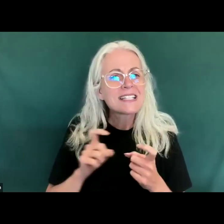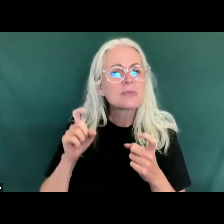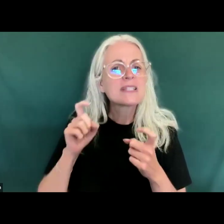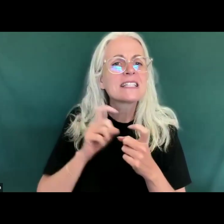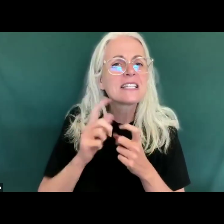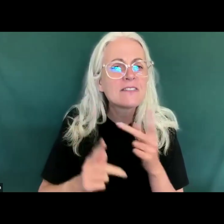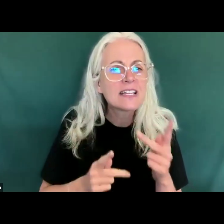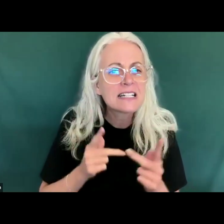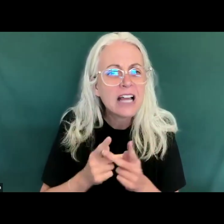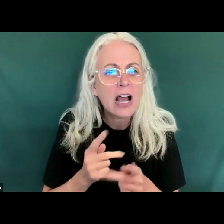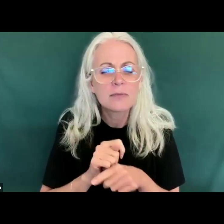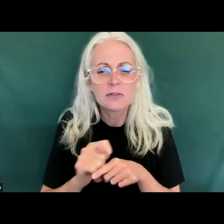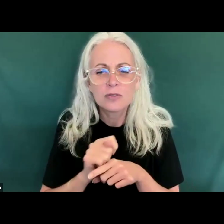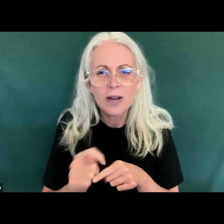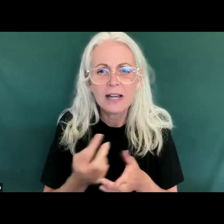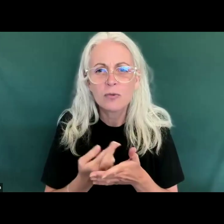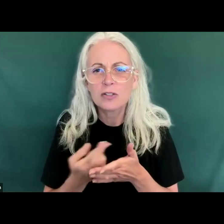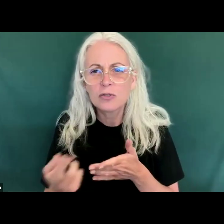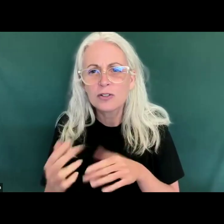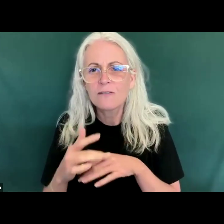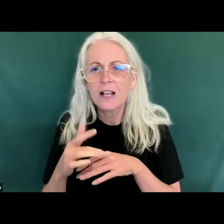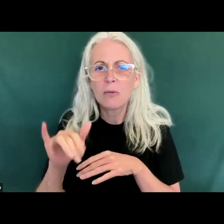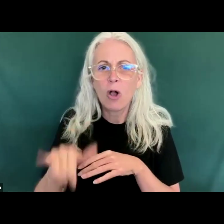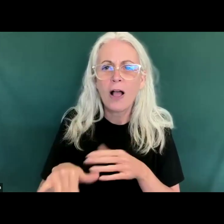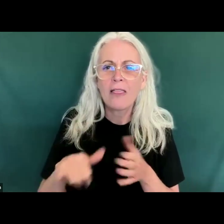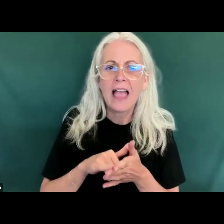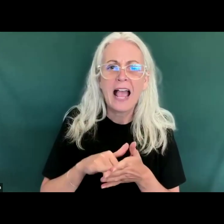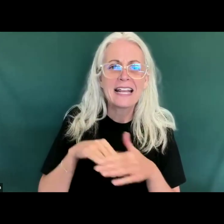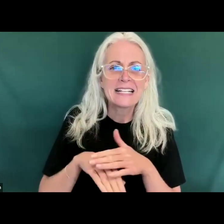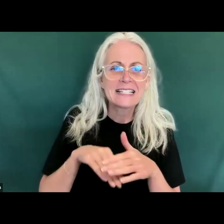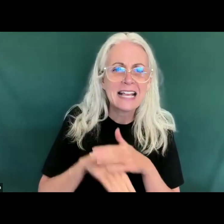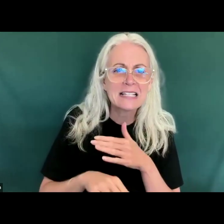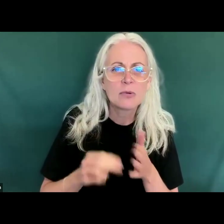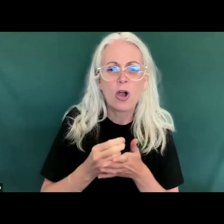training and resources are available on accessible hardware or software?